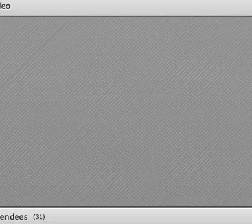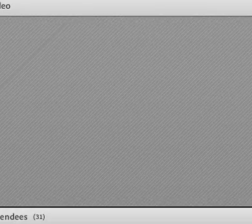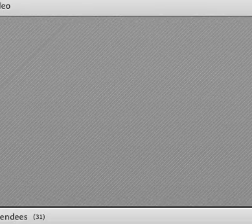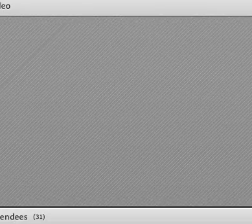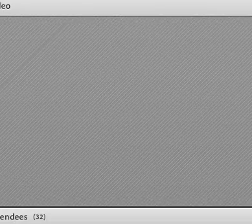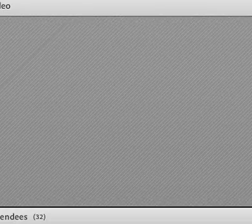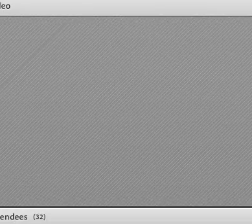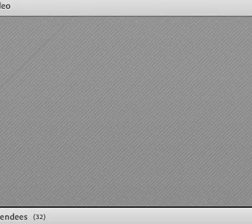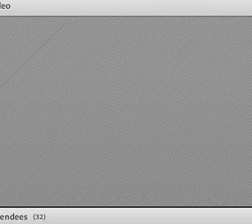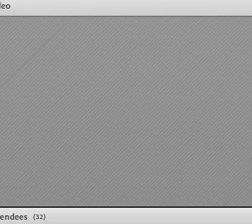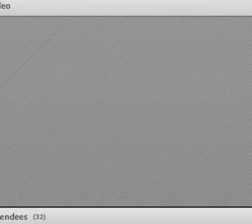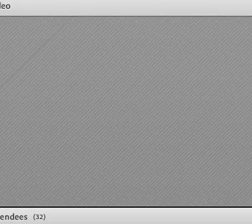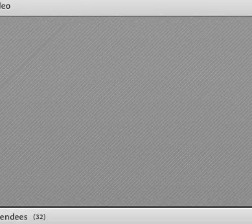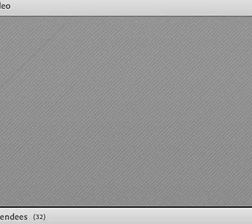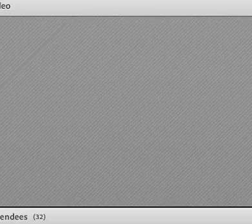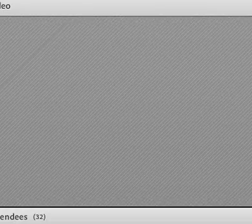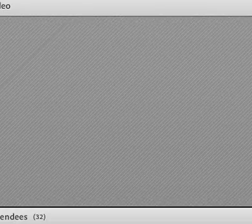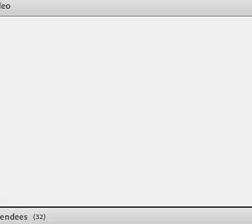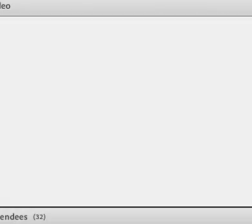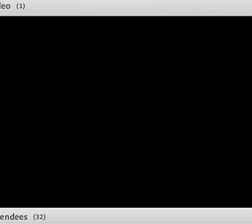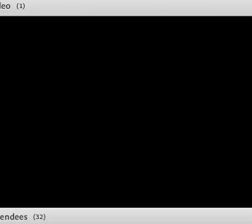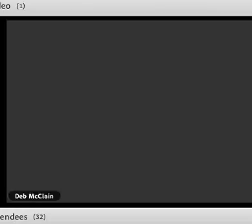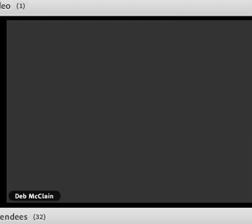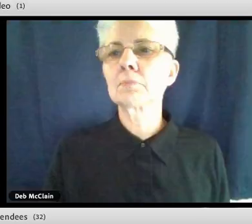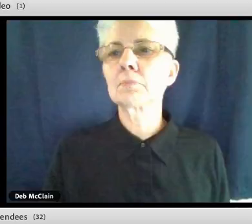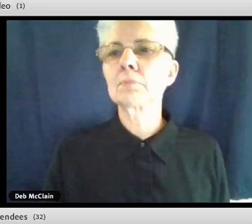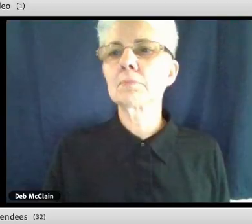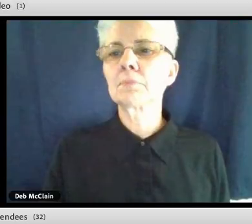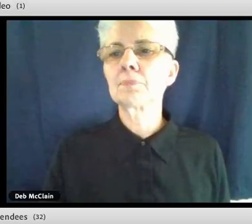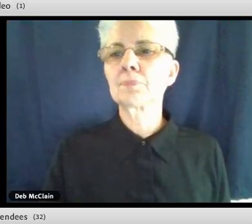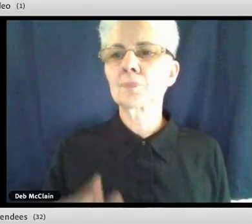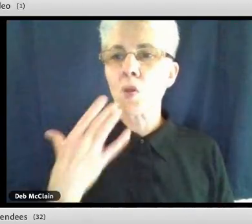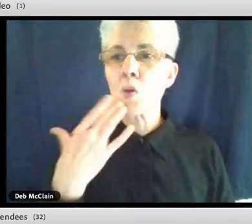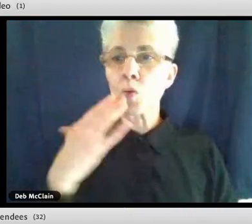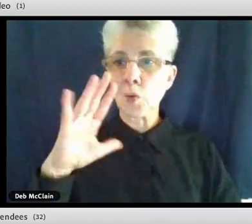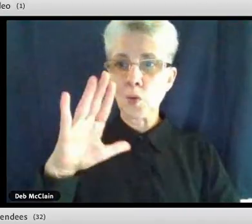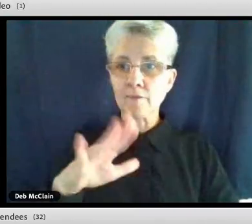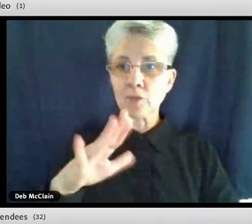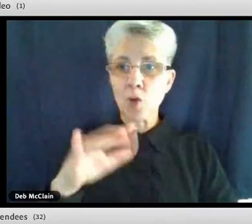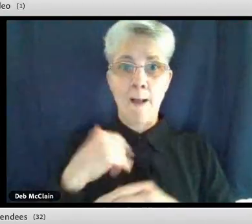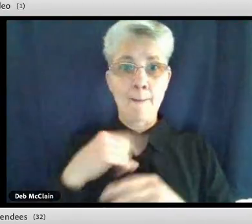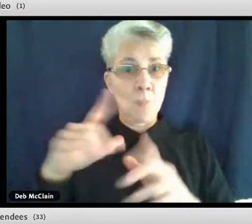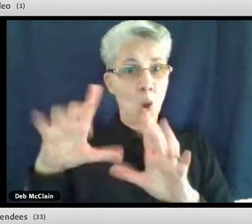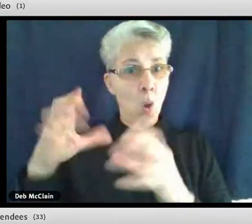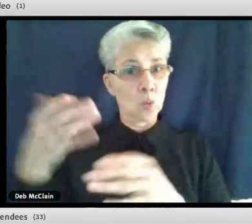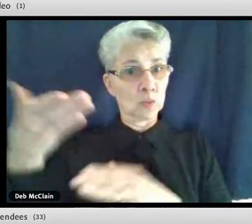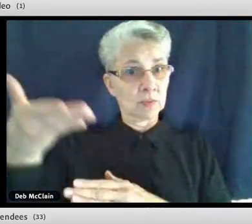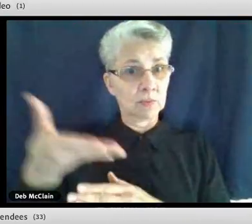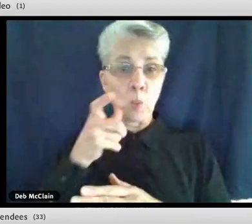Welch: Good afternoon. I'm your host, Cindy Welch, from the Southwest Florida Library Network.